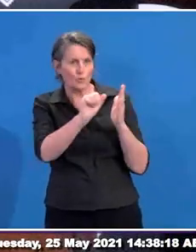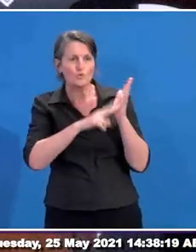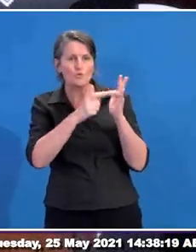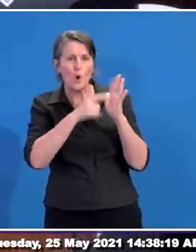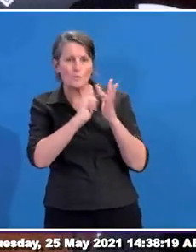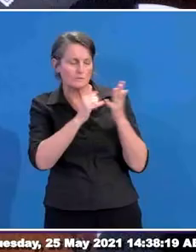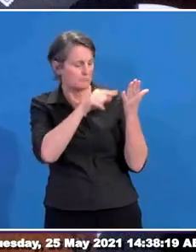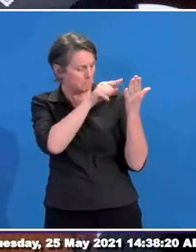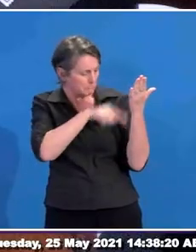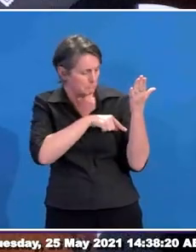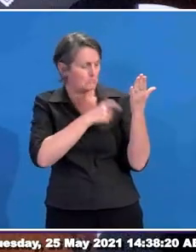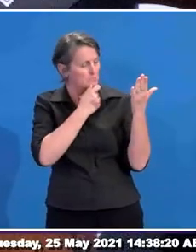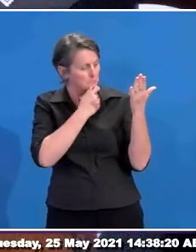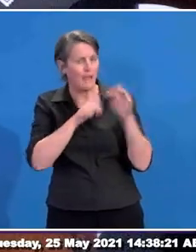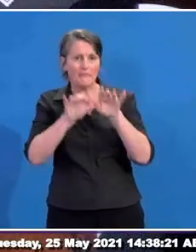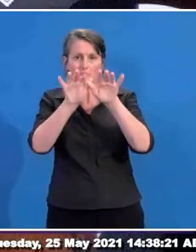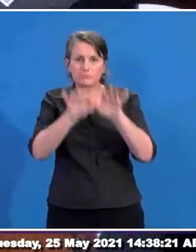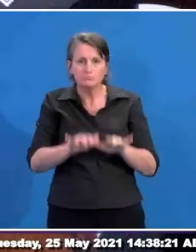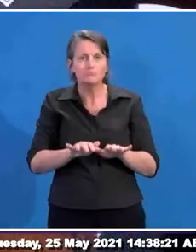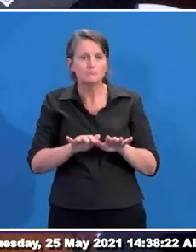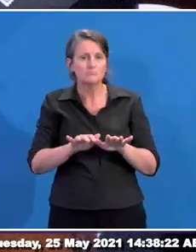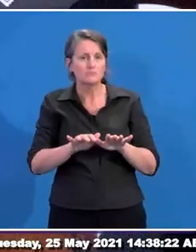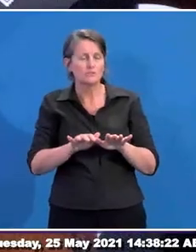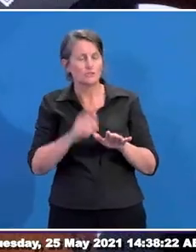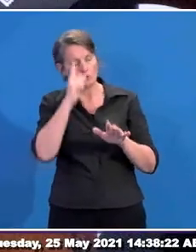from those notes as the allegations? No.